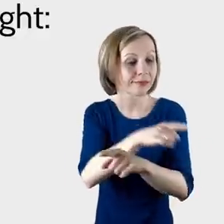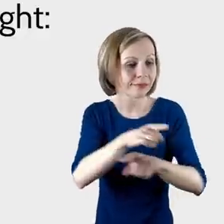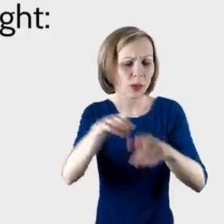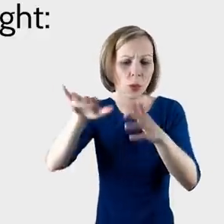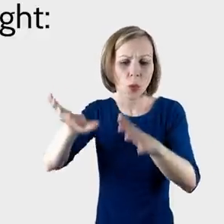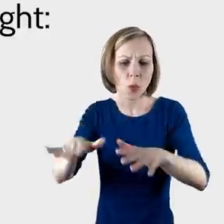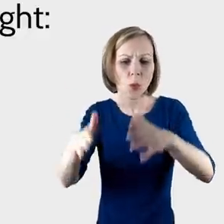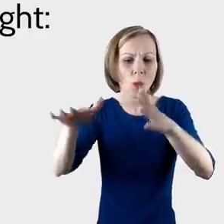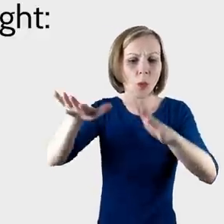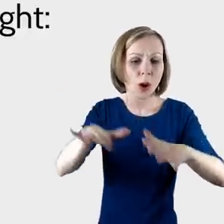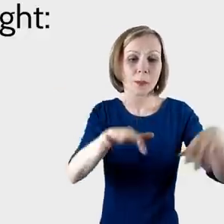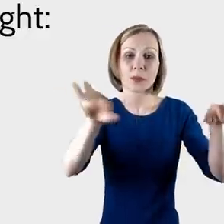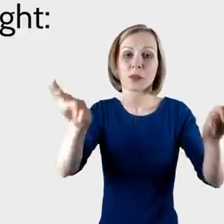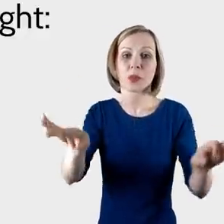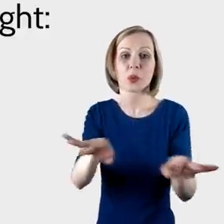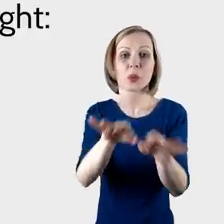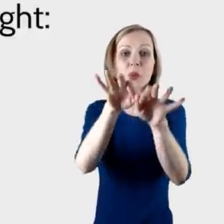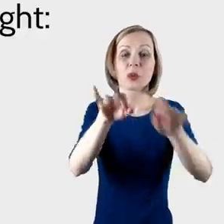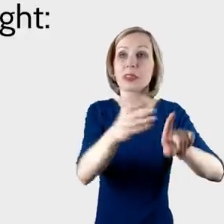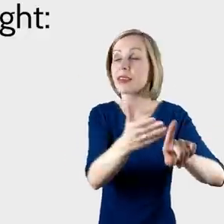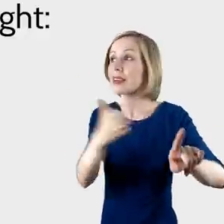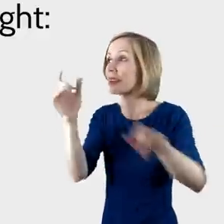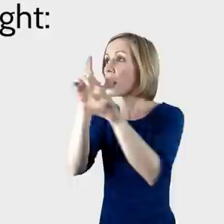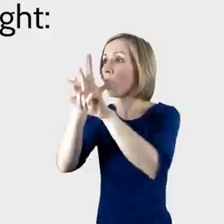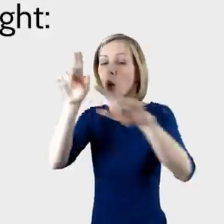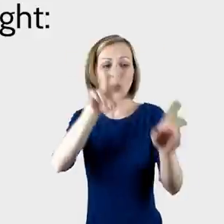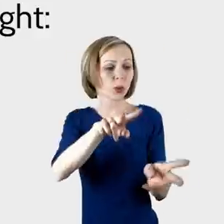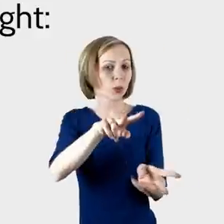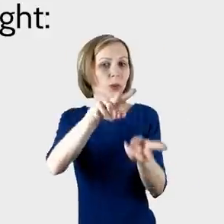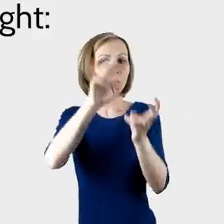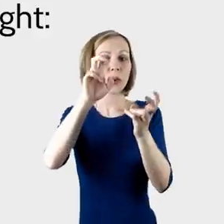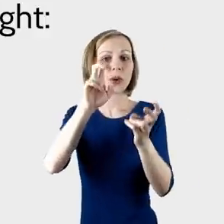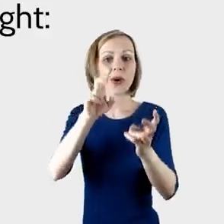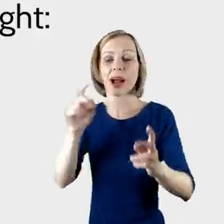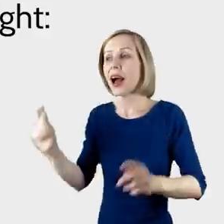Make music for thy Lord to hear